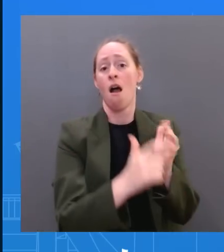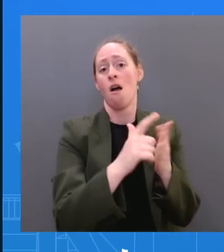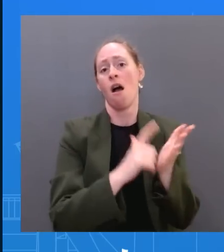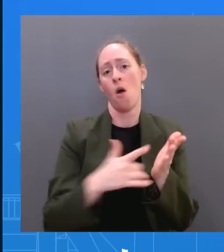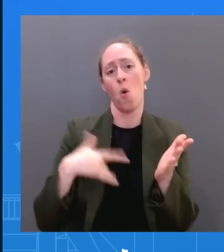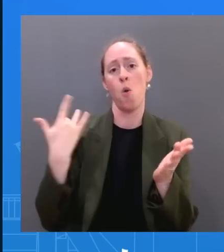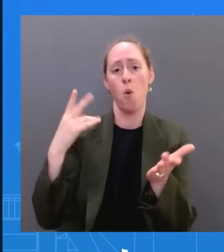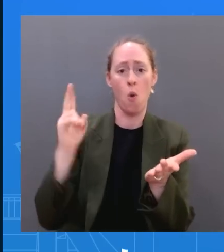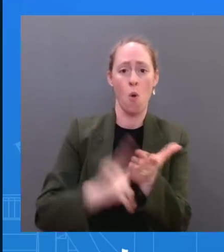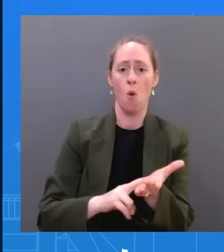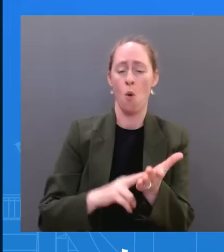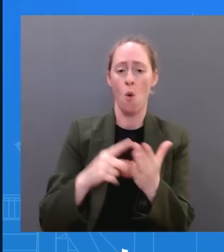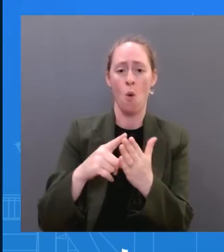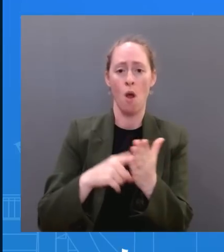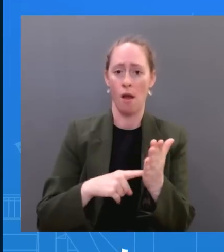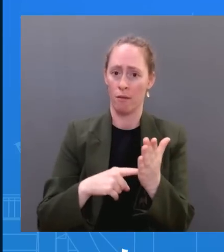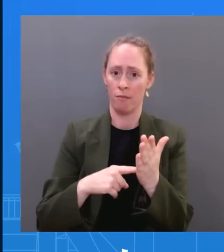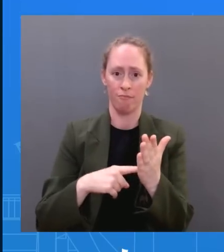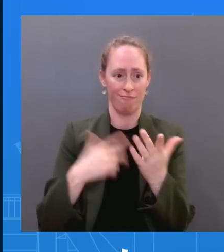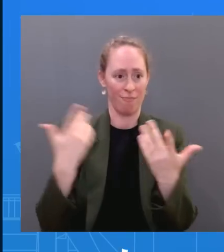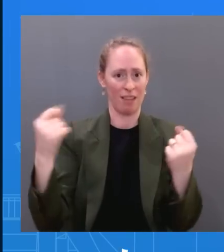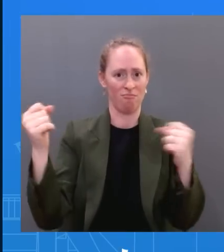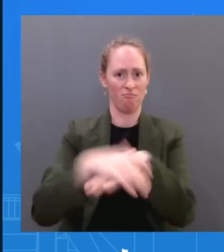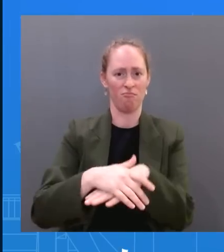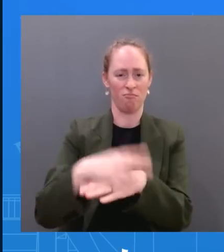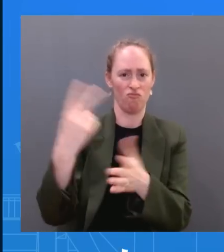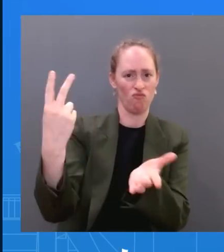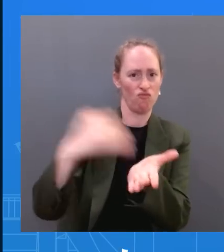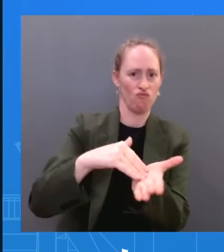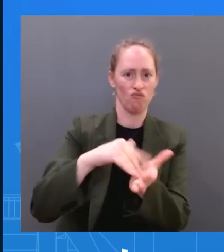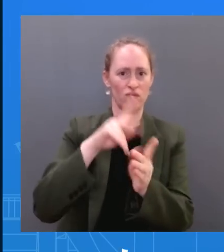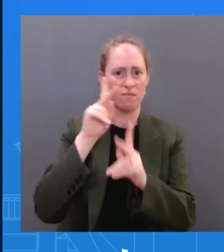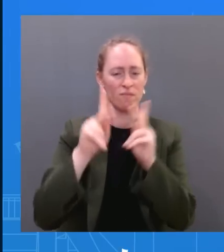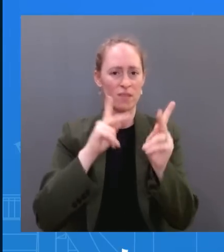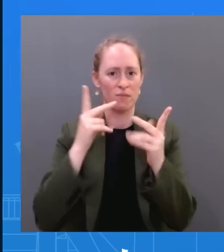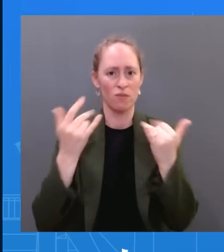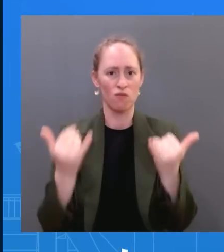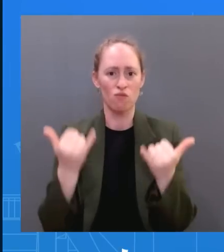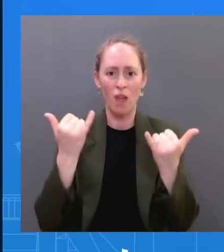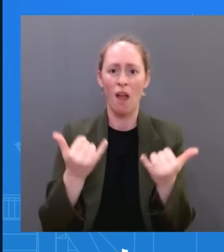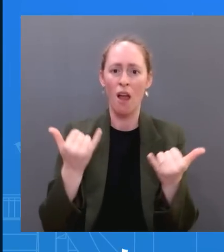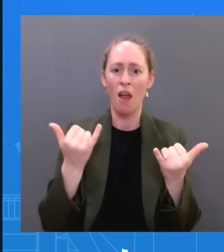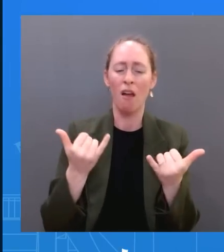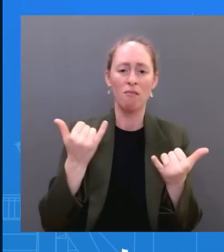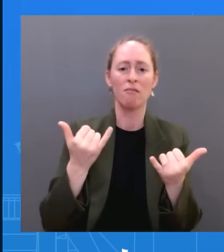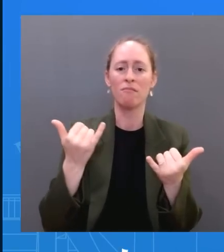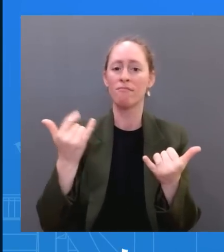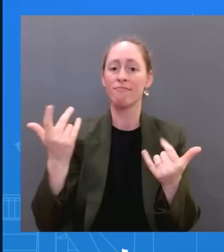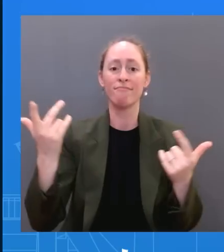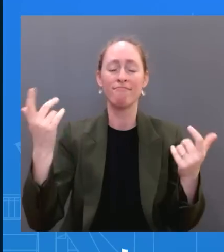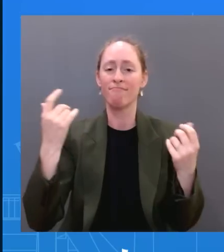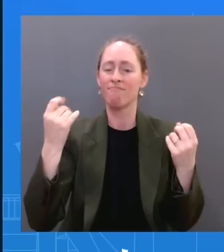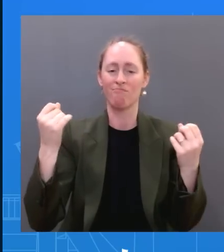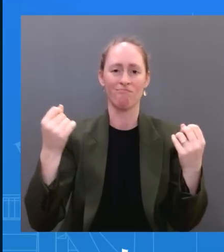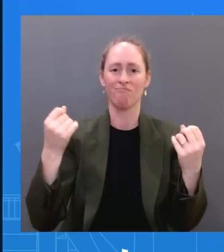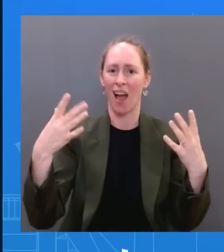many from different parts of the community; many families who have suffered from gun --